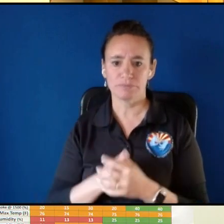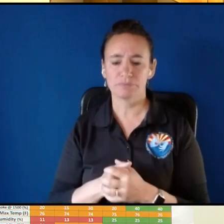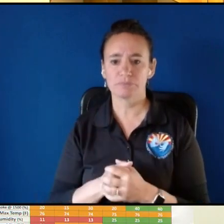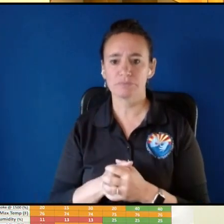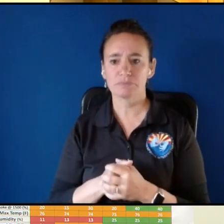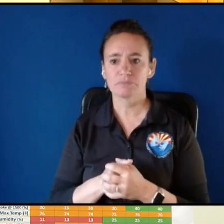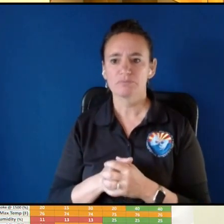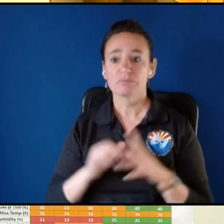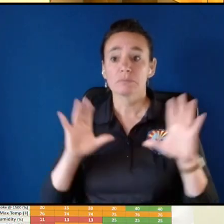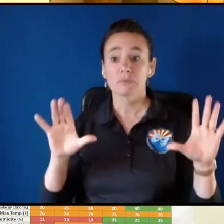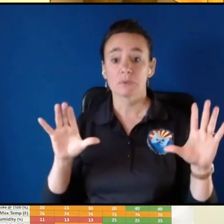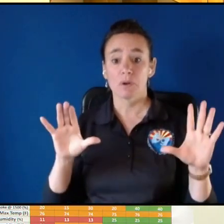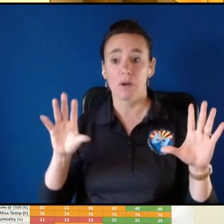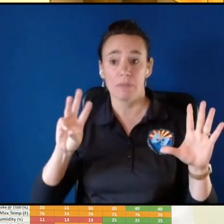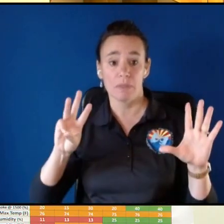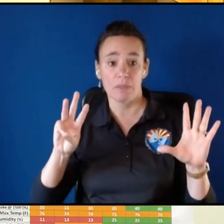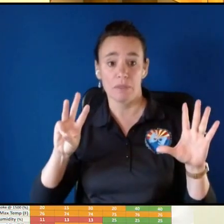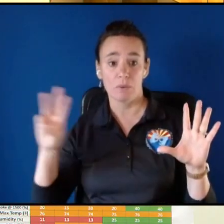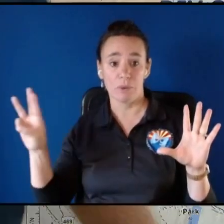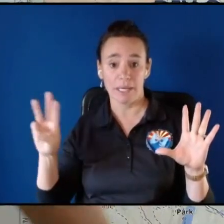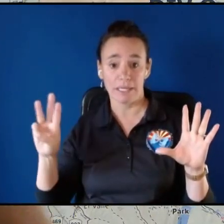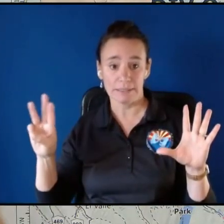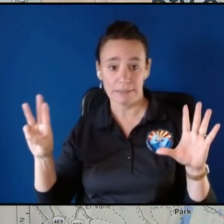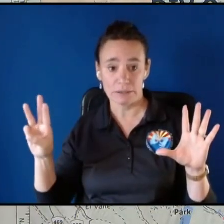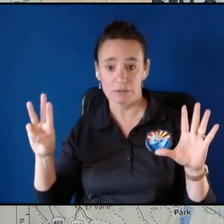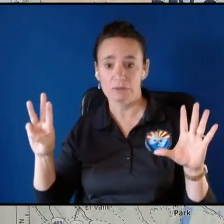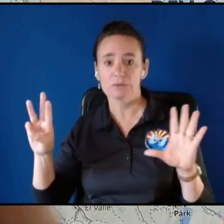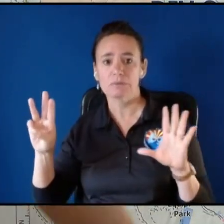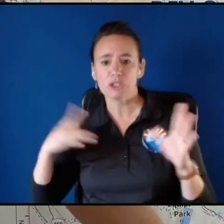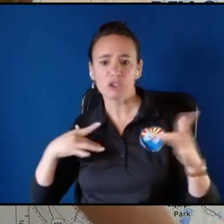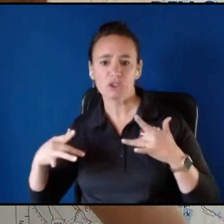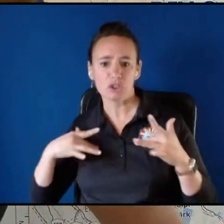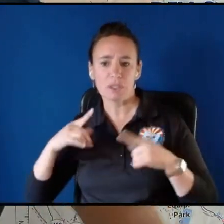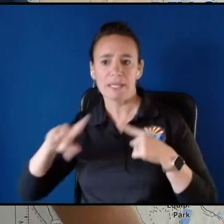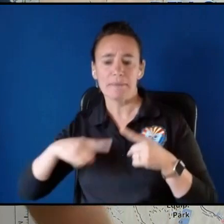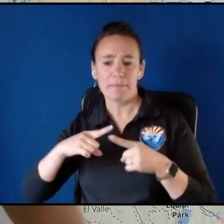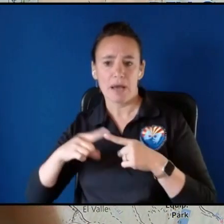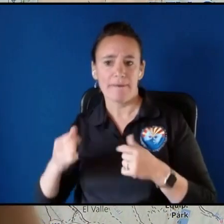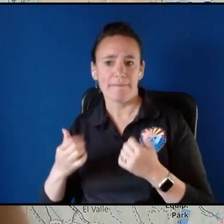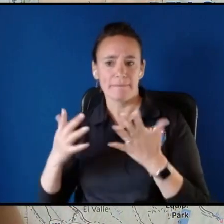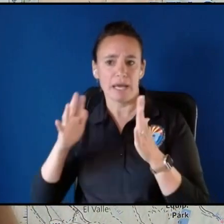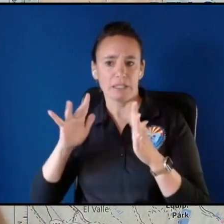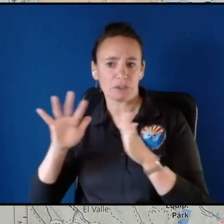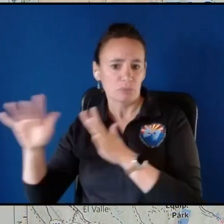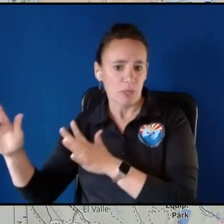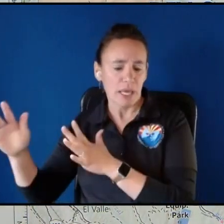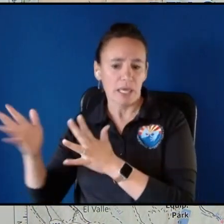We've been concerned about fire spread out here to the west moving through the wilderness and out this direction, and you